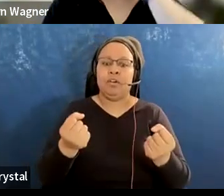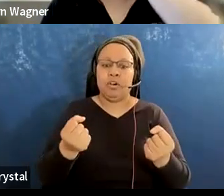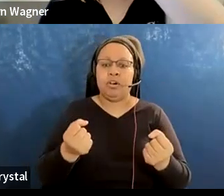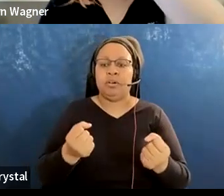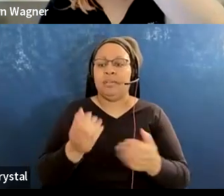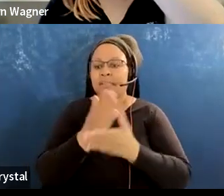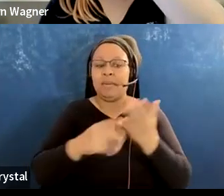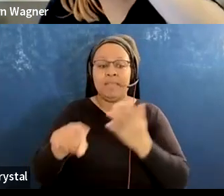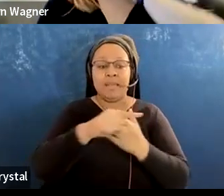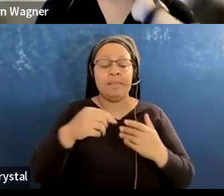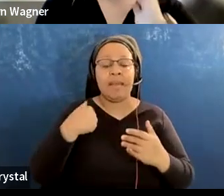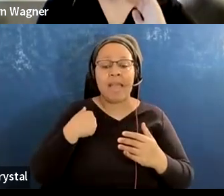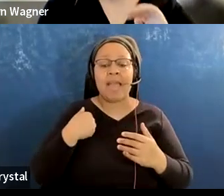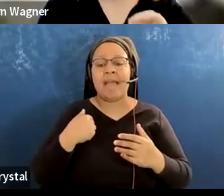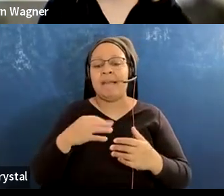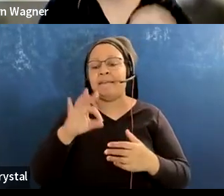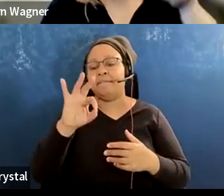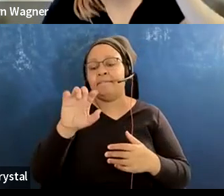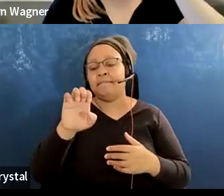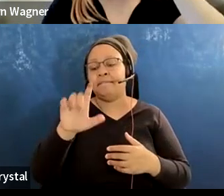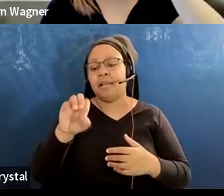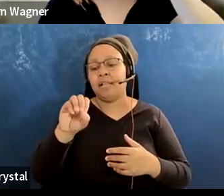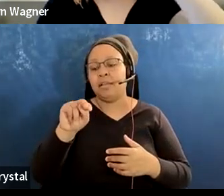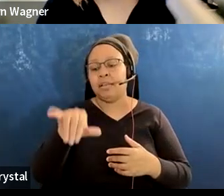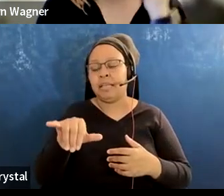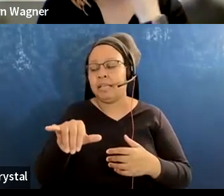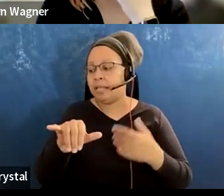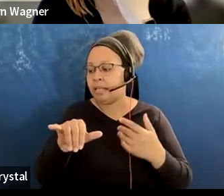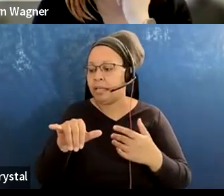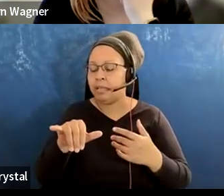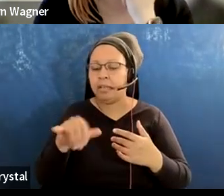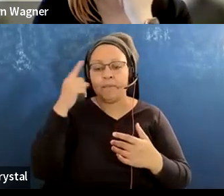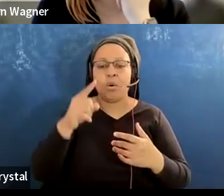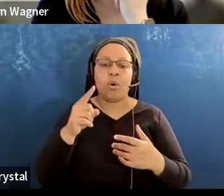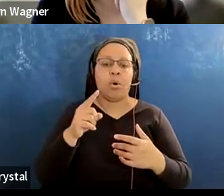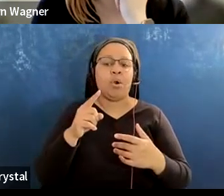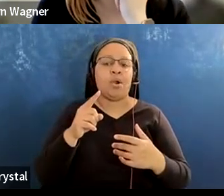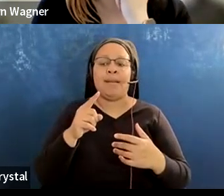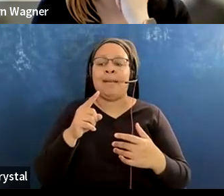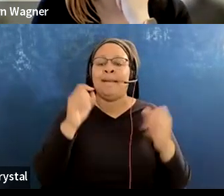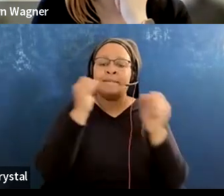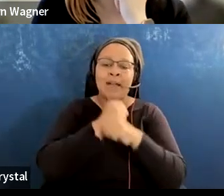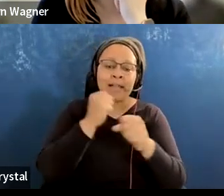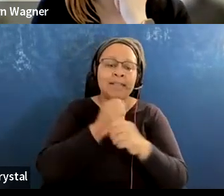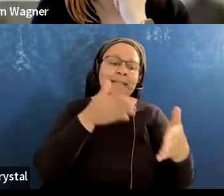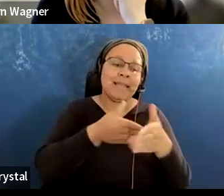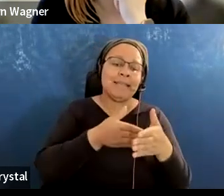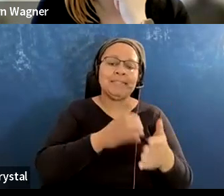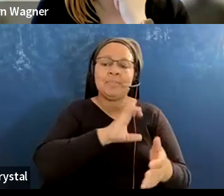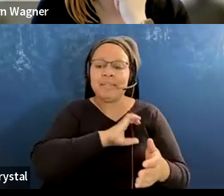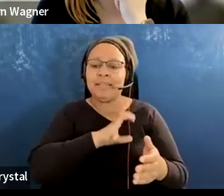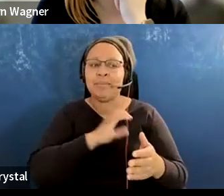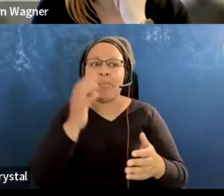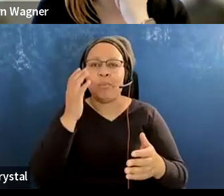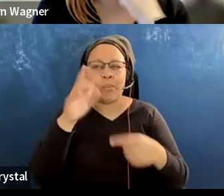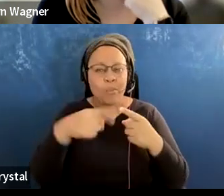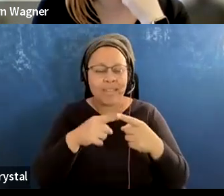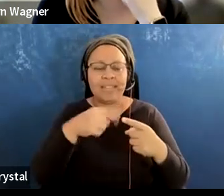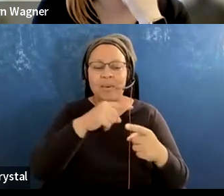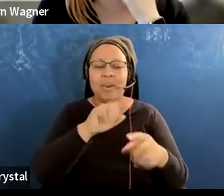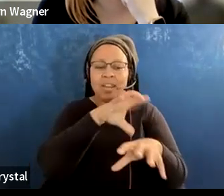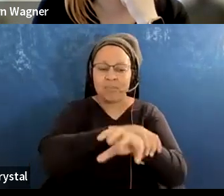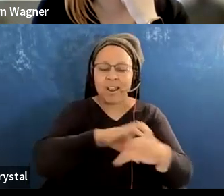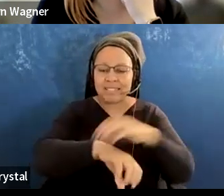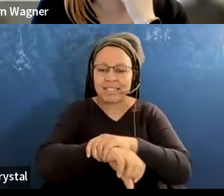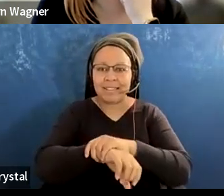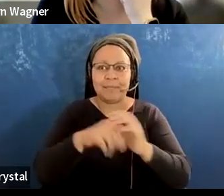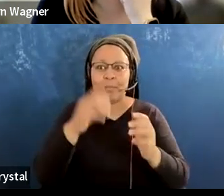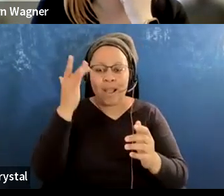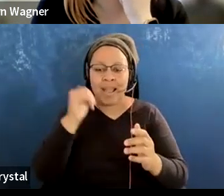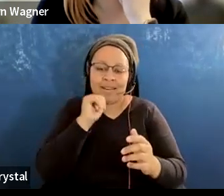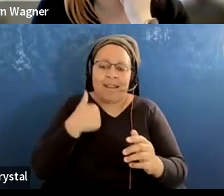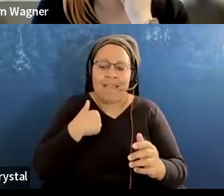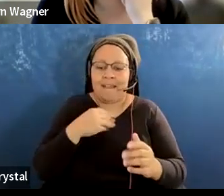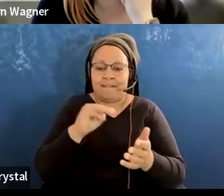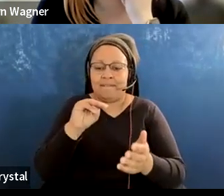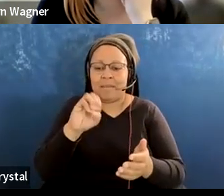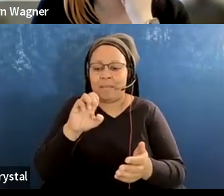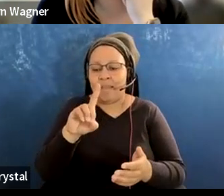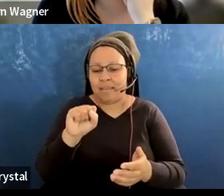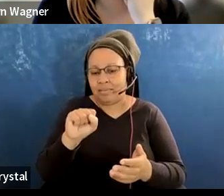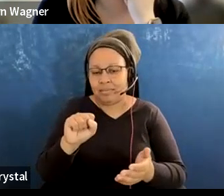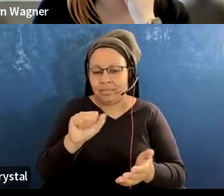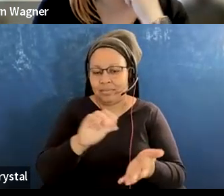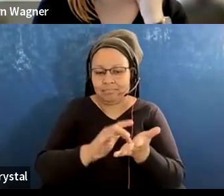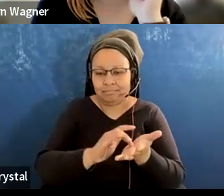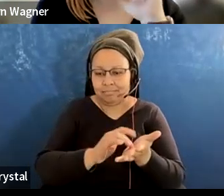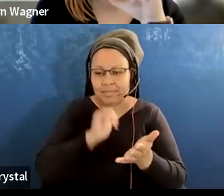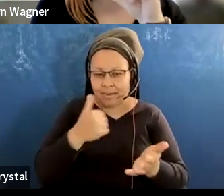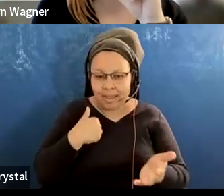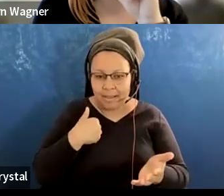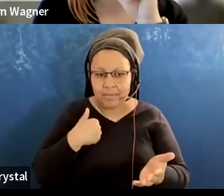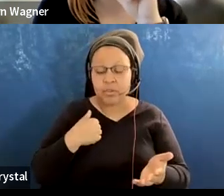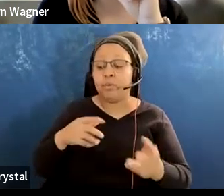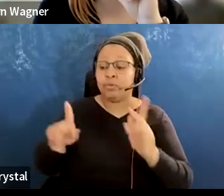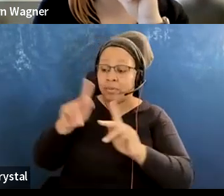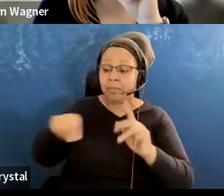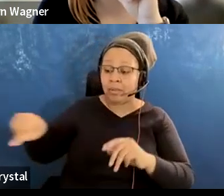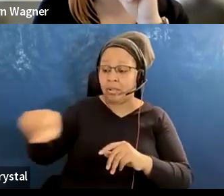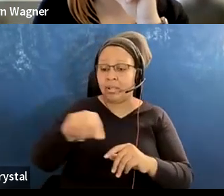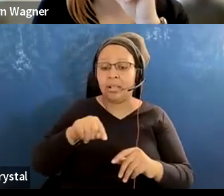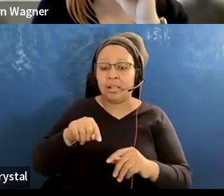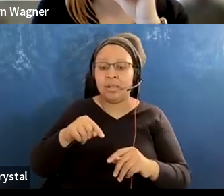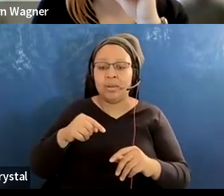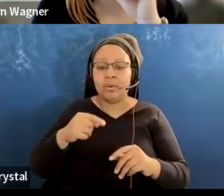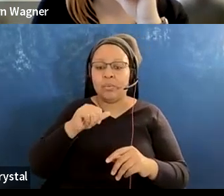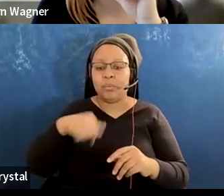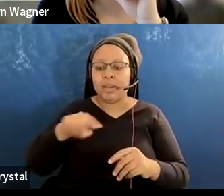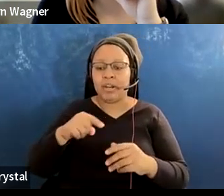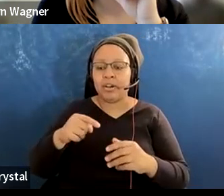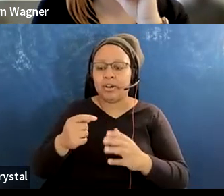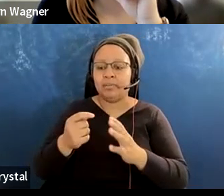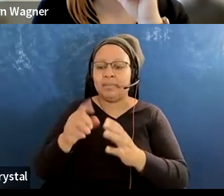with anyone -- children and elderly. I understand there has to be some standard, but we had approached this ten or 15 years ago where we were doing second chance for people in recovery and people who had mental health issues who were